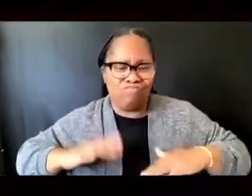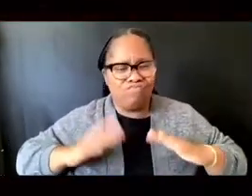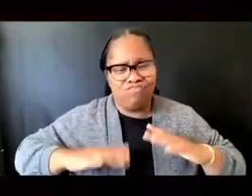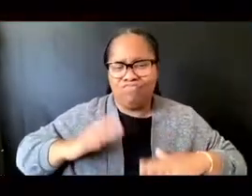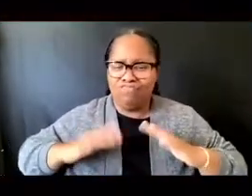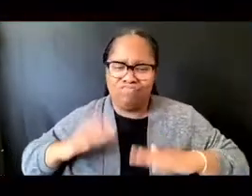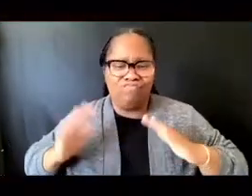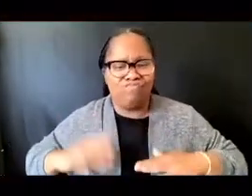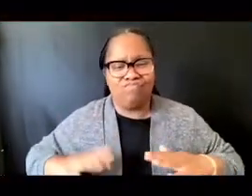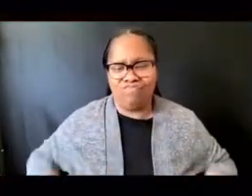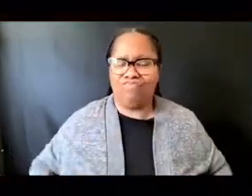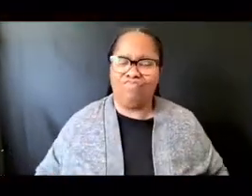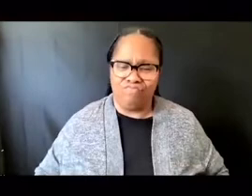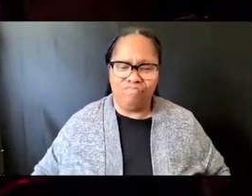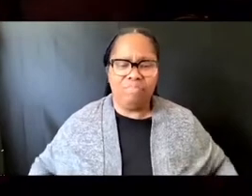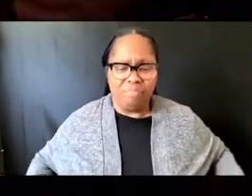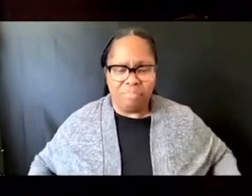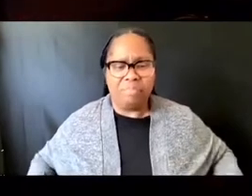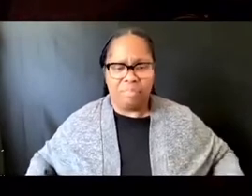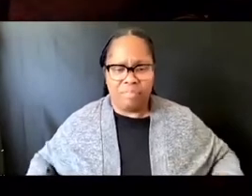(drums playing)